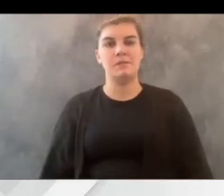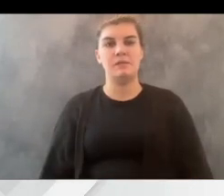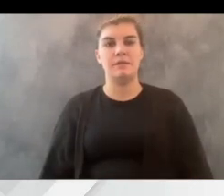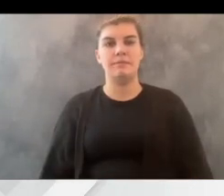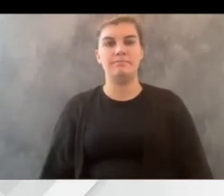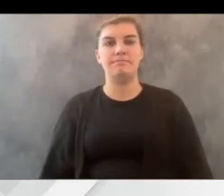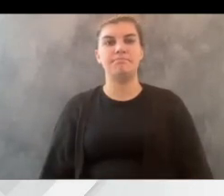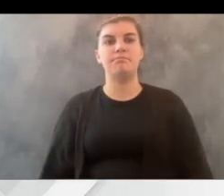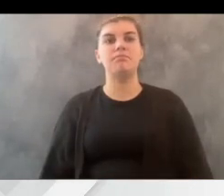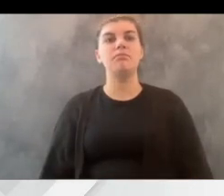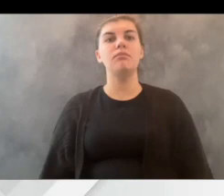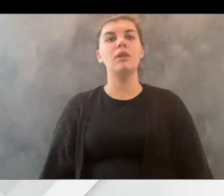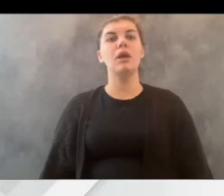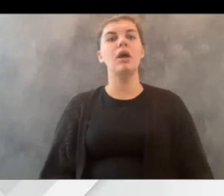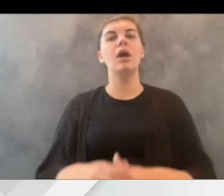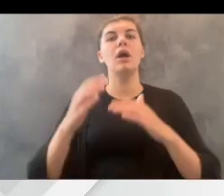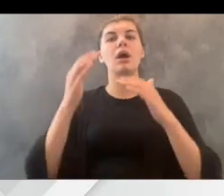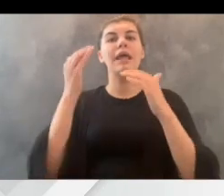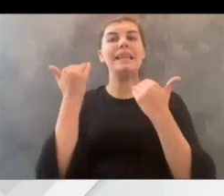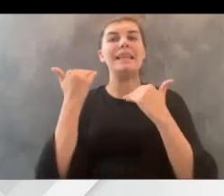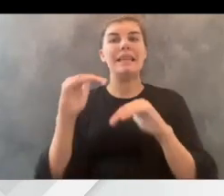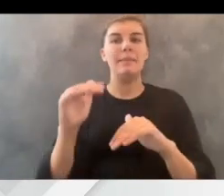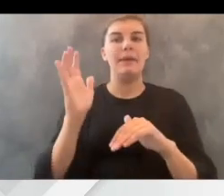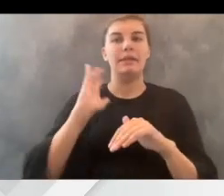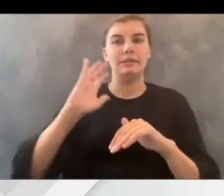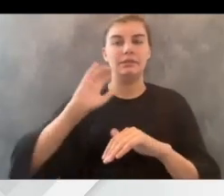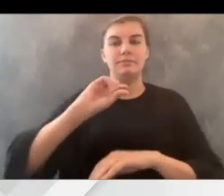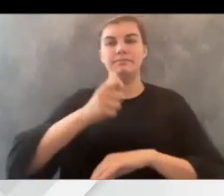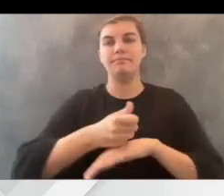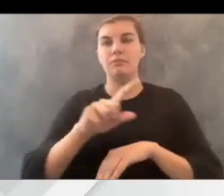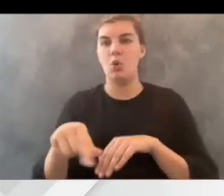Protrusion limits were previously only addressed in chapter 4.